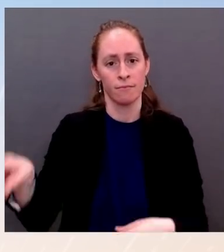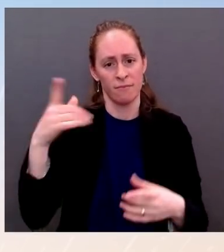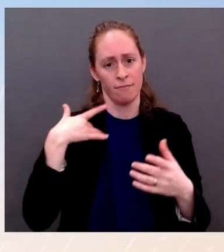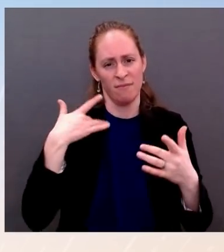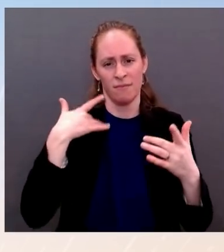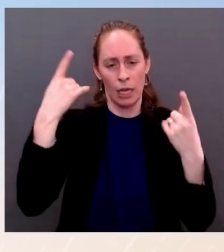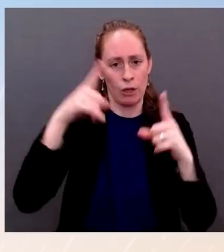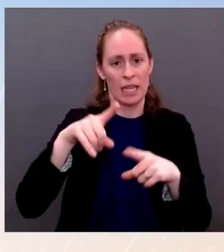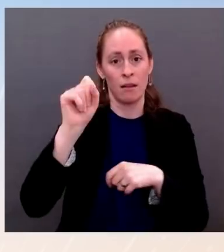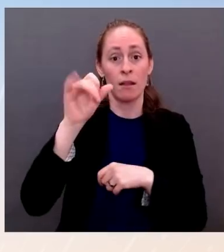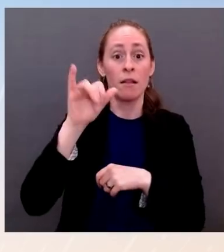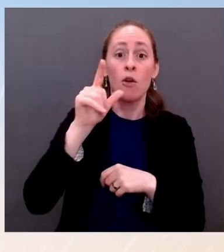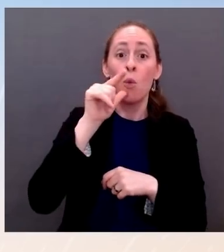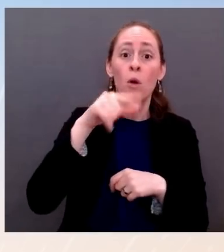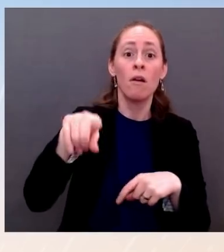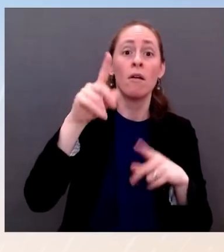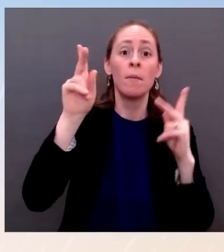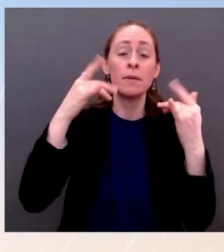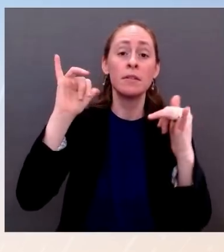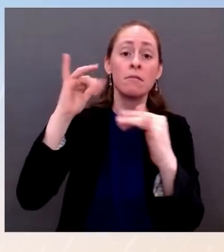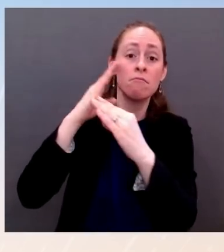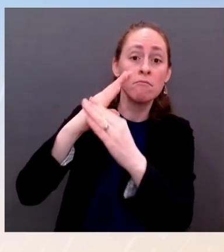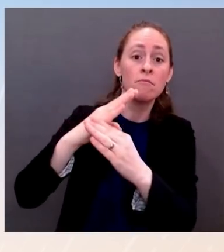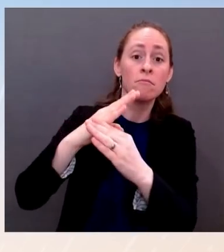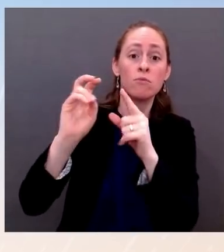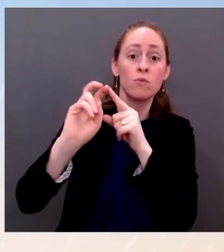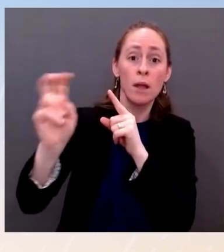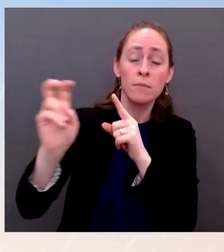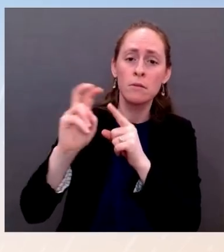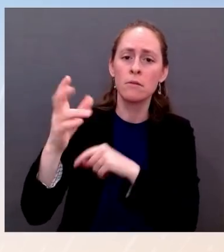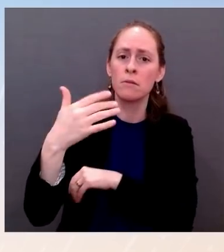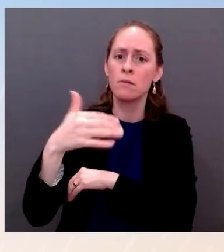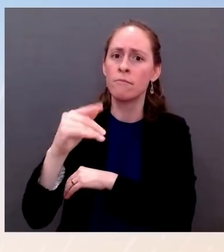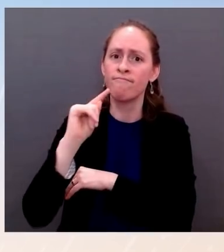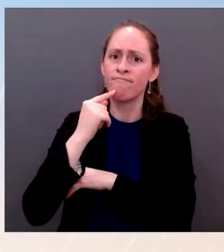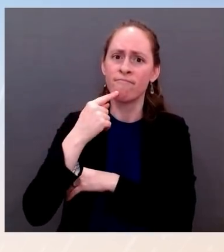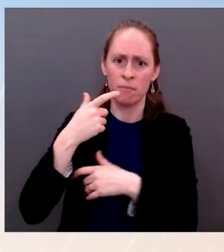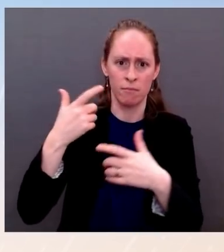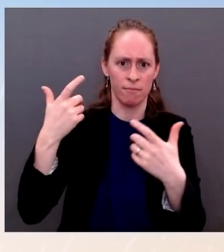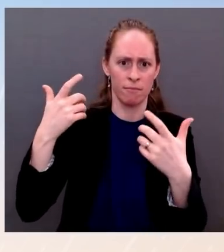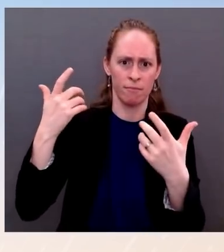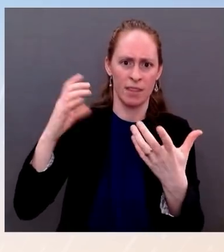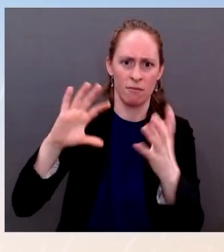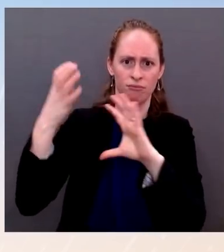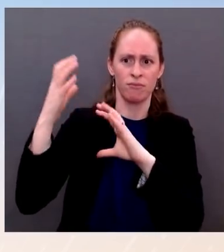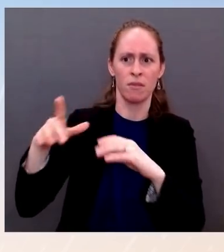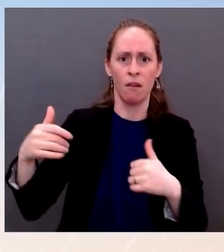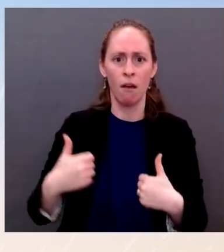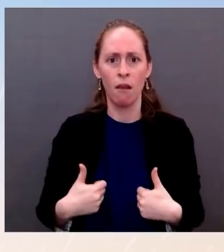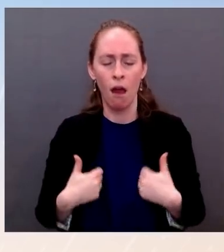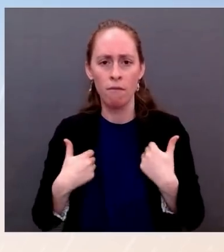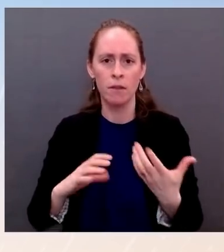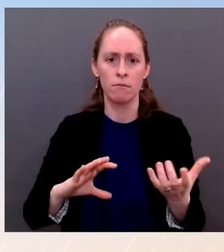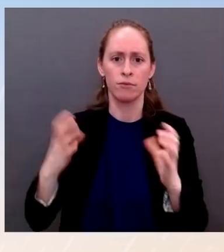on citizens' lives and livelihoods. The President expressed his concern that the United States -- that United States companies and workers